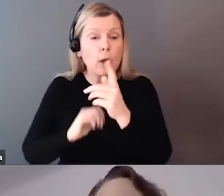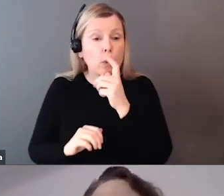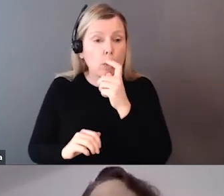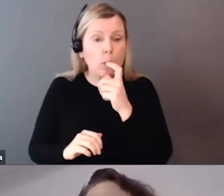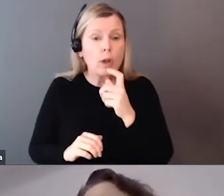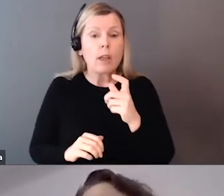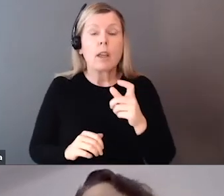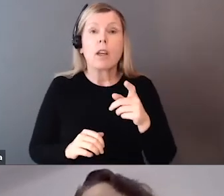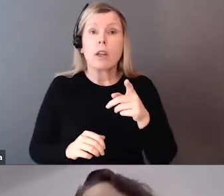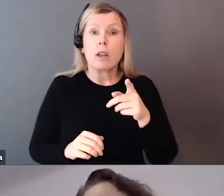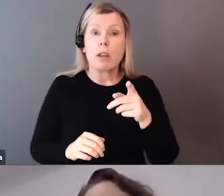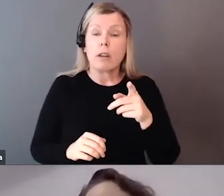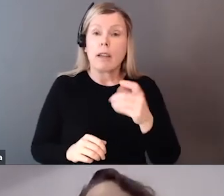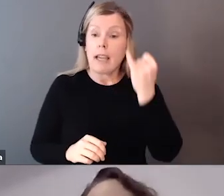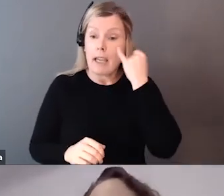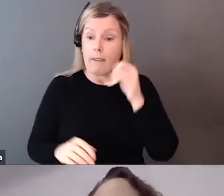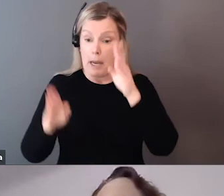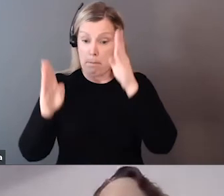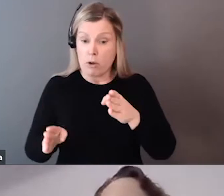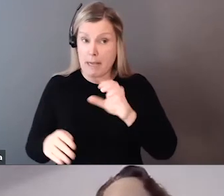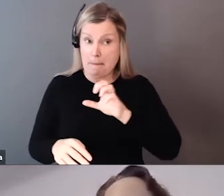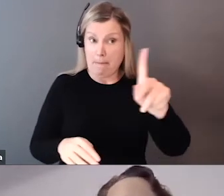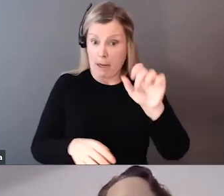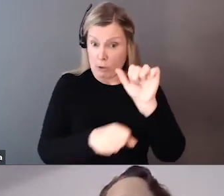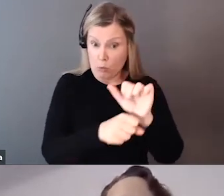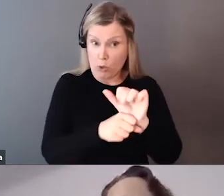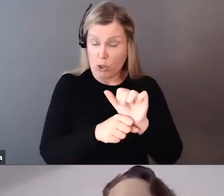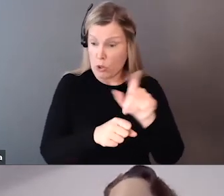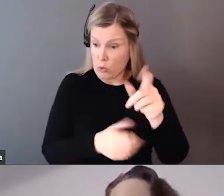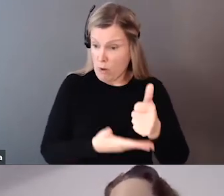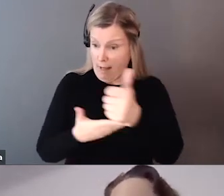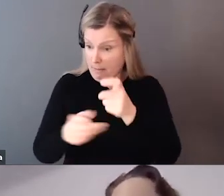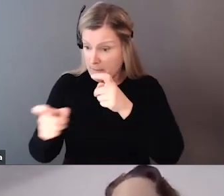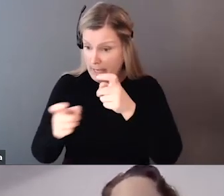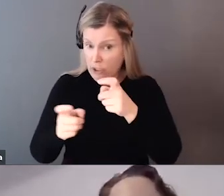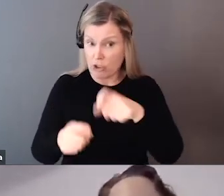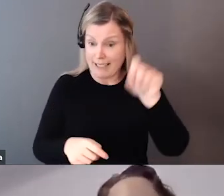to work as a part of your professional role? So, we ended up having these, what we called a to work